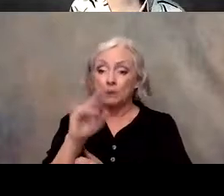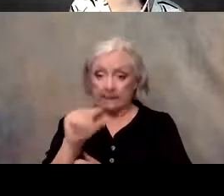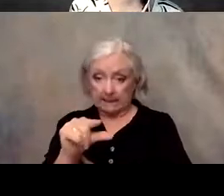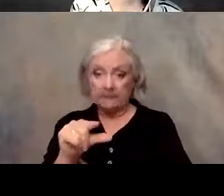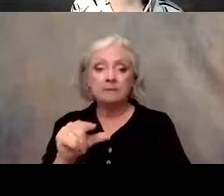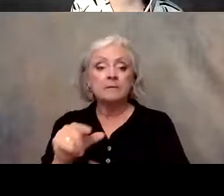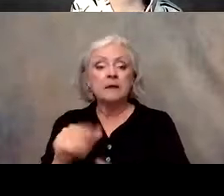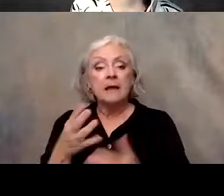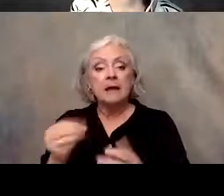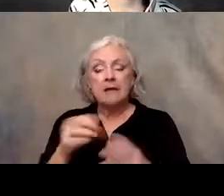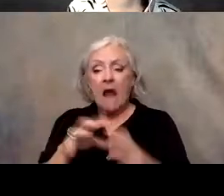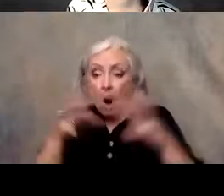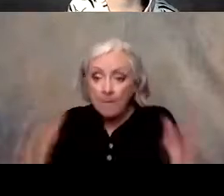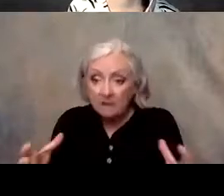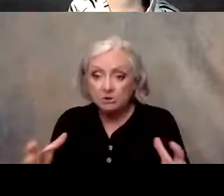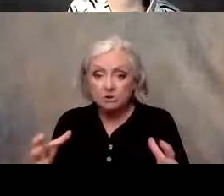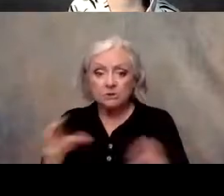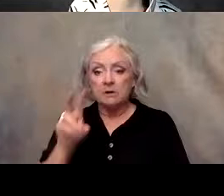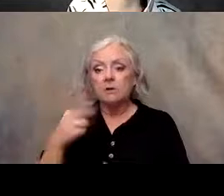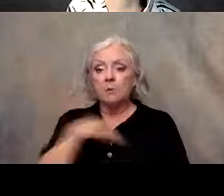we provide volume based discounts for projects.